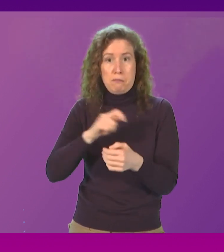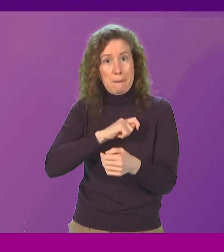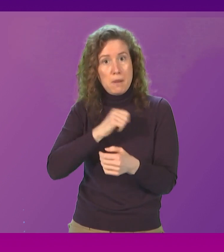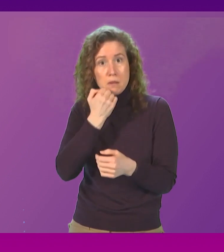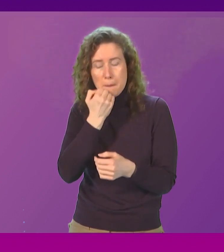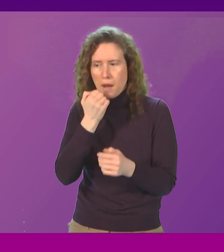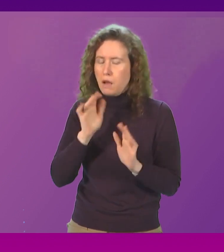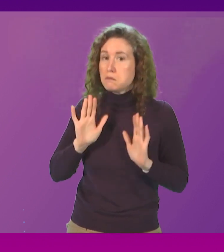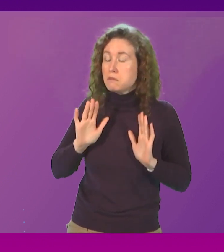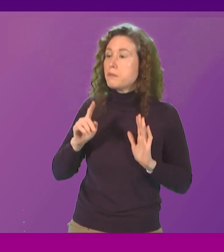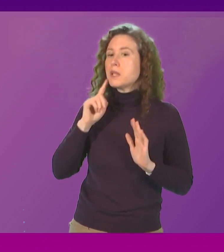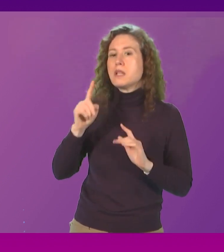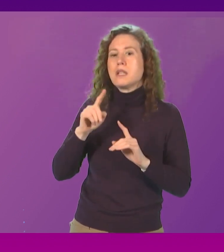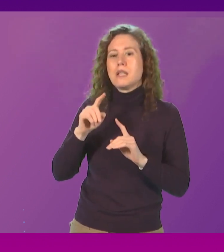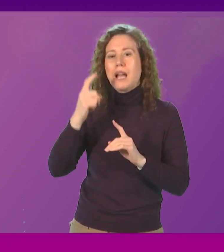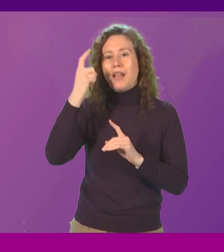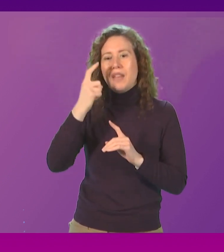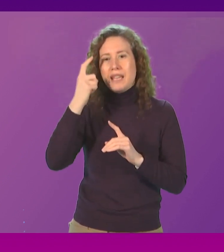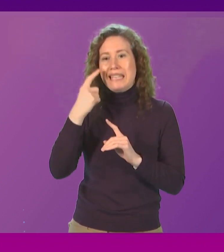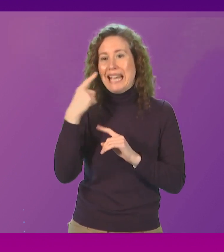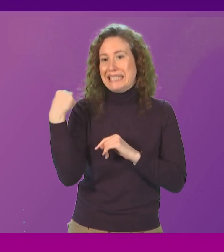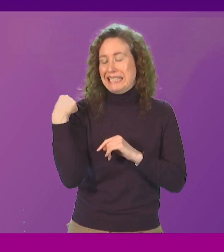Given yesterday’s events in the House of Commons, I do not think that Conservatives